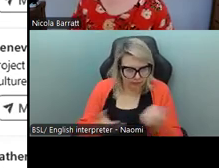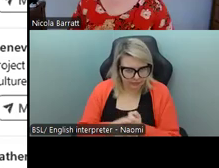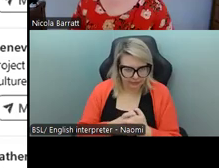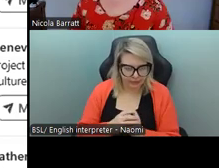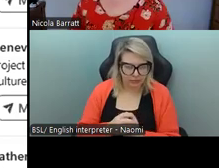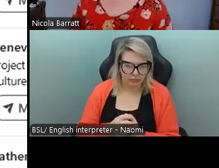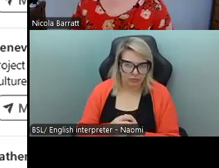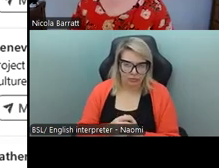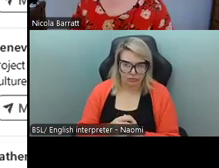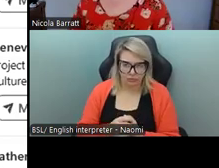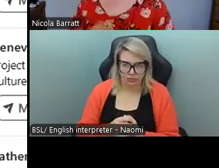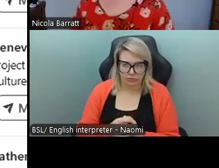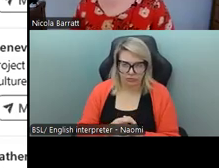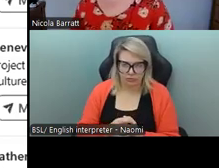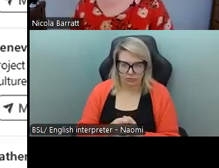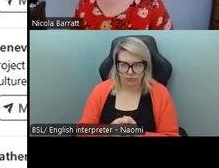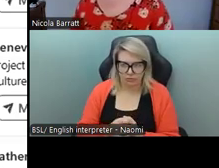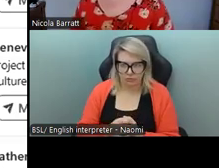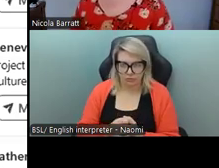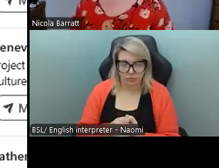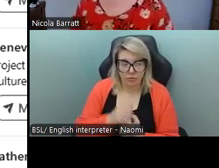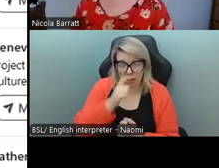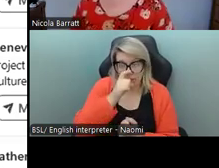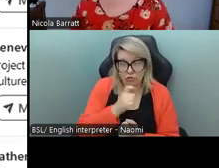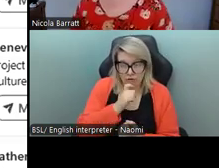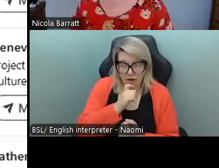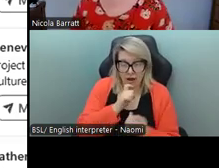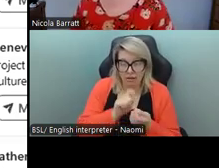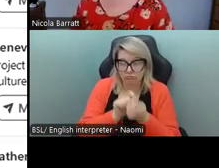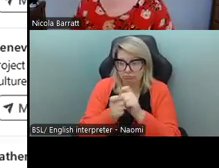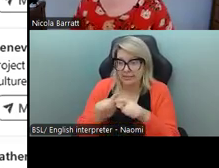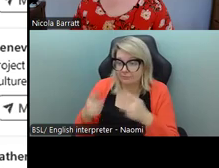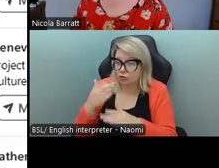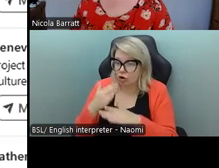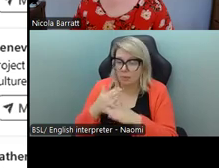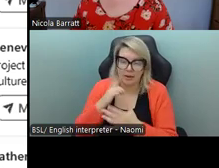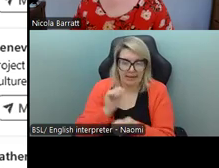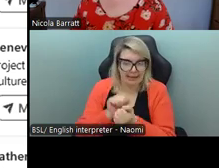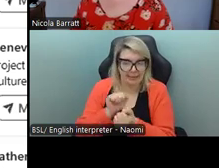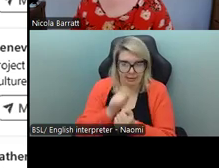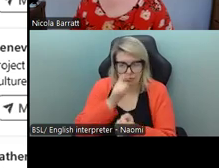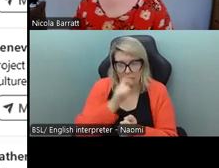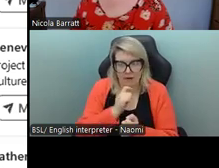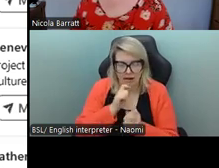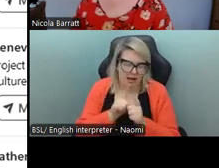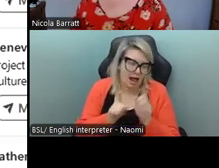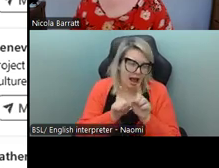You will take your profile with you to other jobs. It's a bit like an online CV and also a network of people that you've met